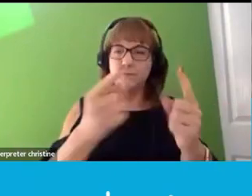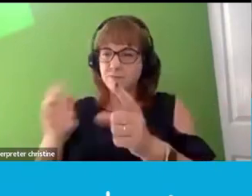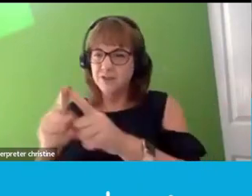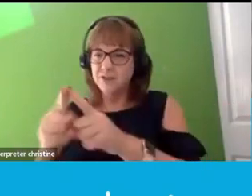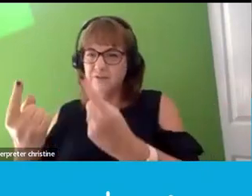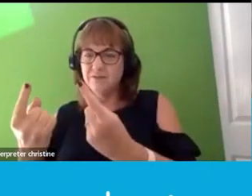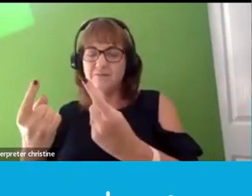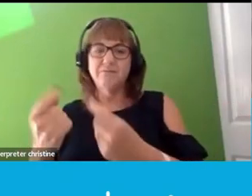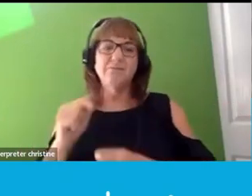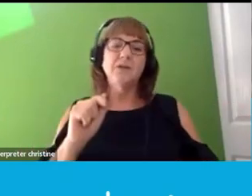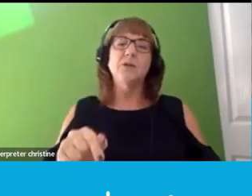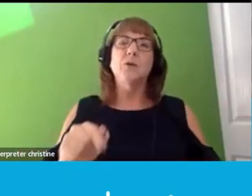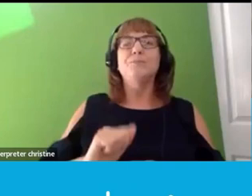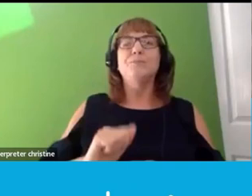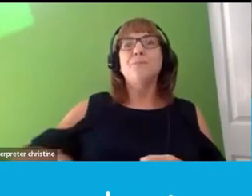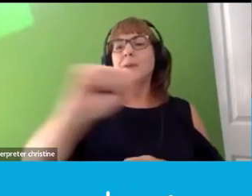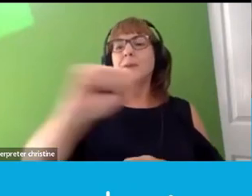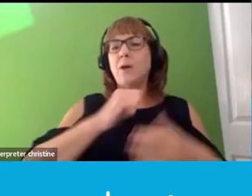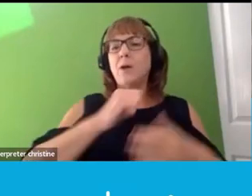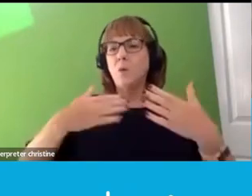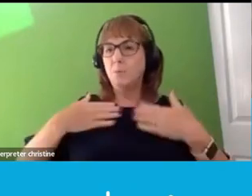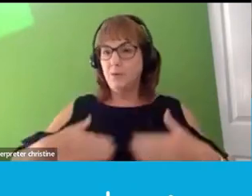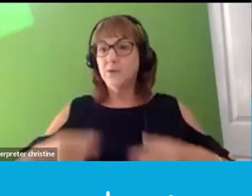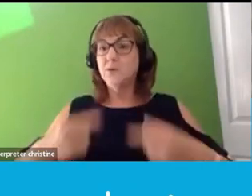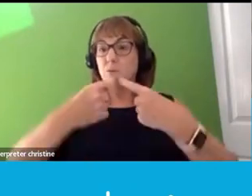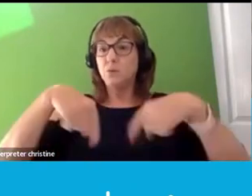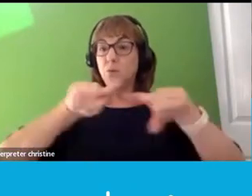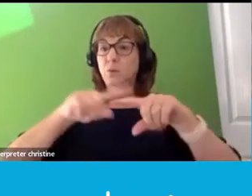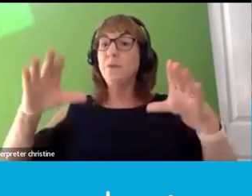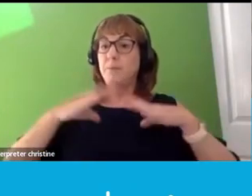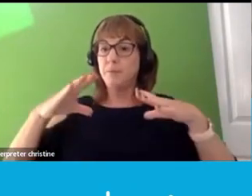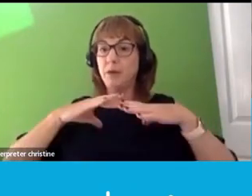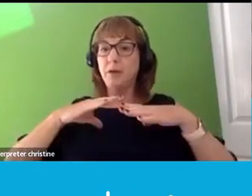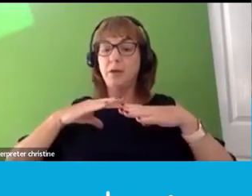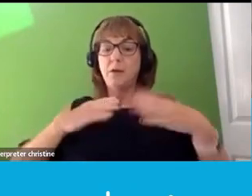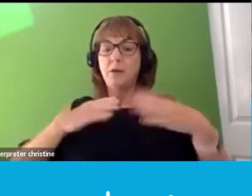get our bodies ready and enable us to, then do the rest of our day. Now what happens is